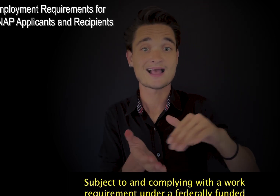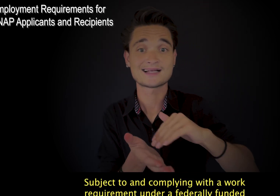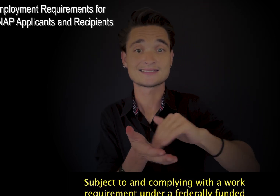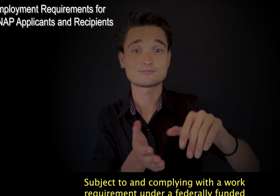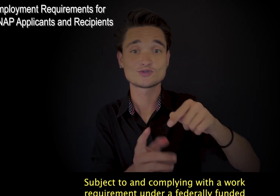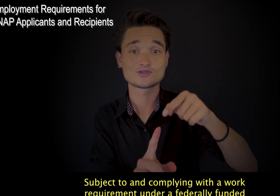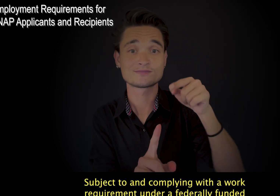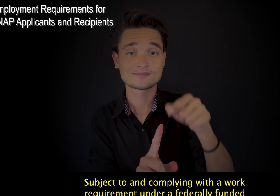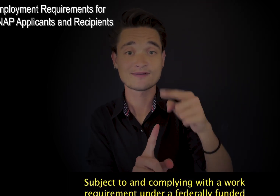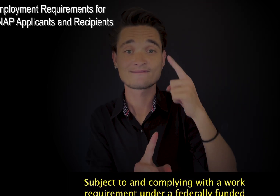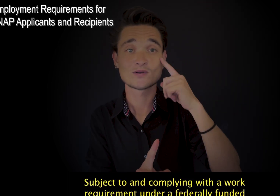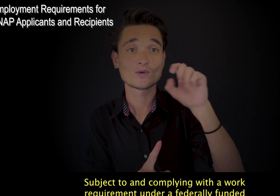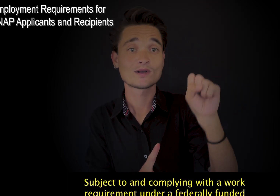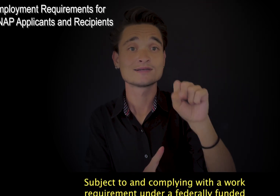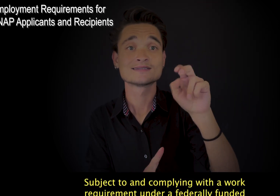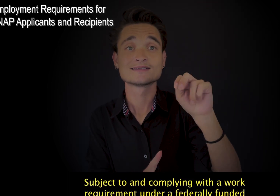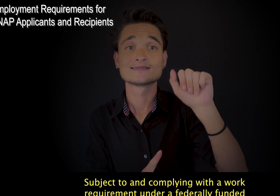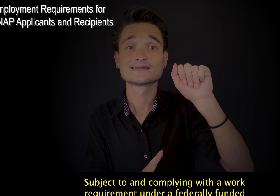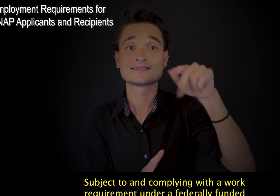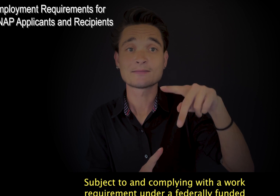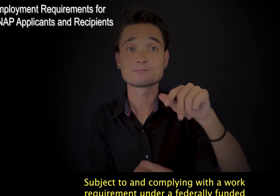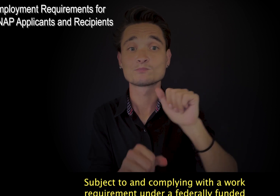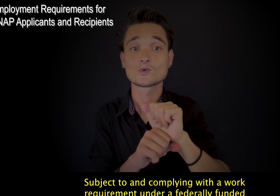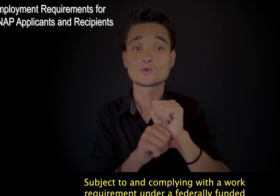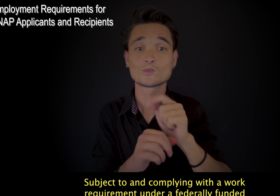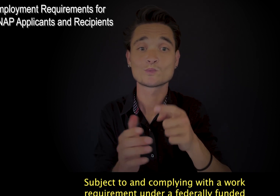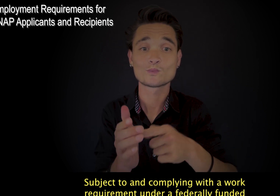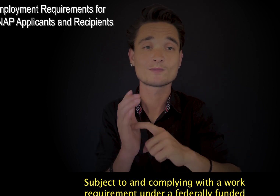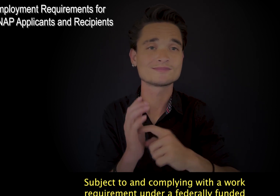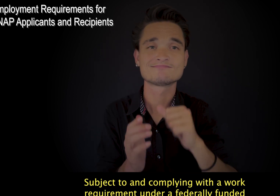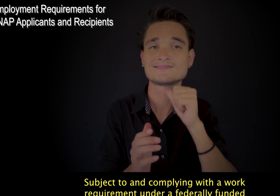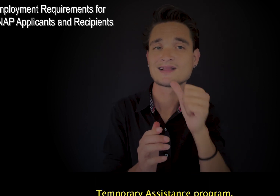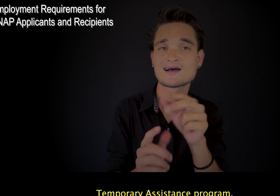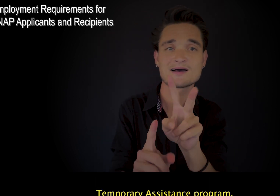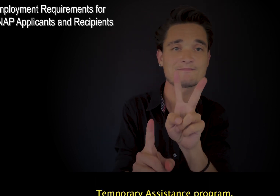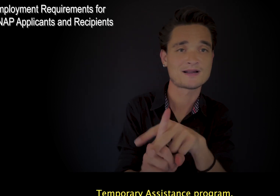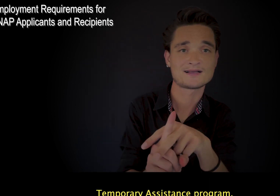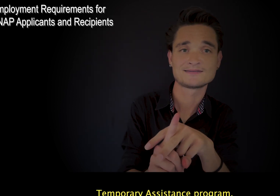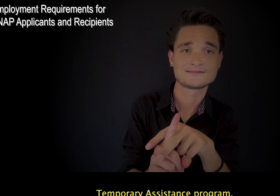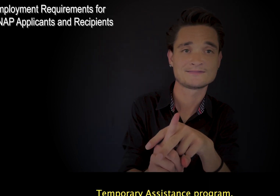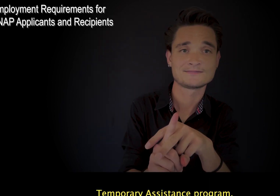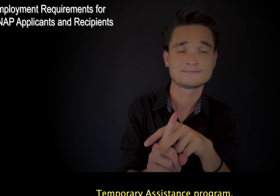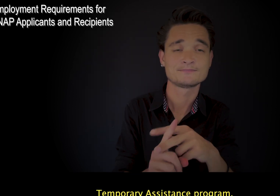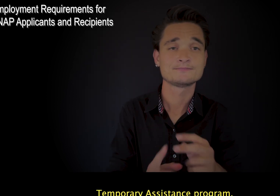Subject to and complying with a work requirement under a federally funded Temporary Assistance program.